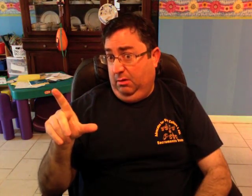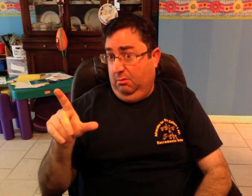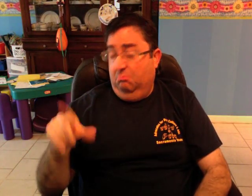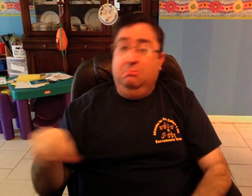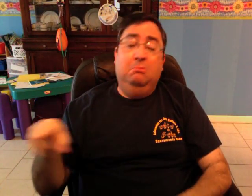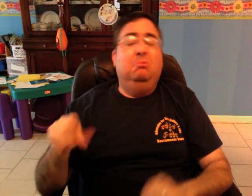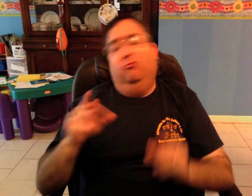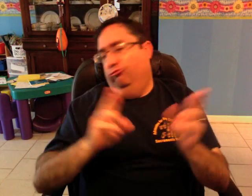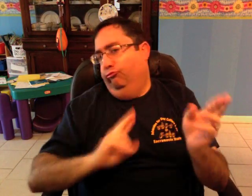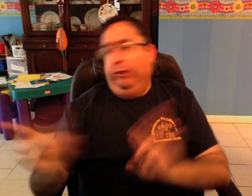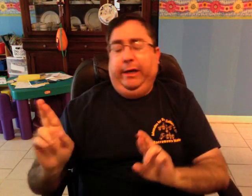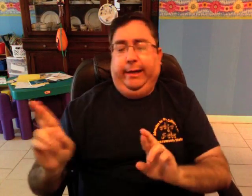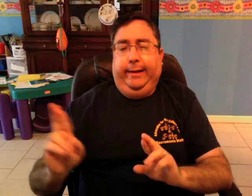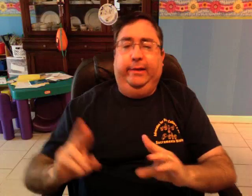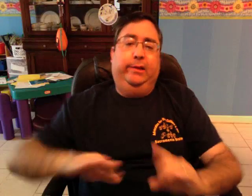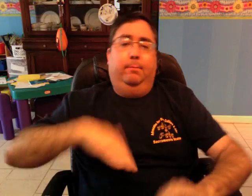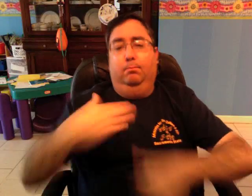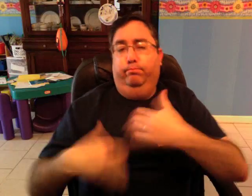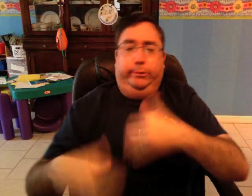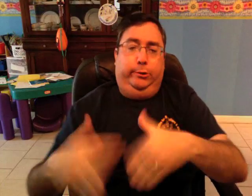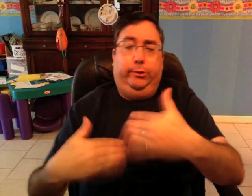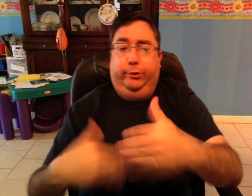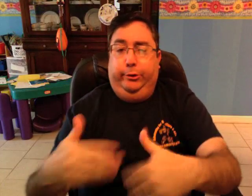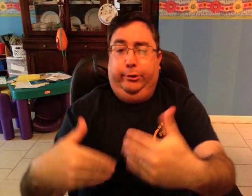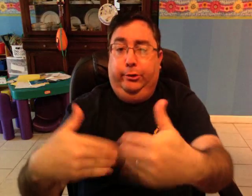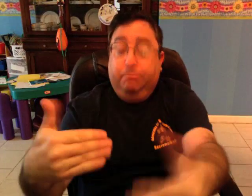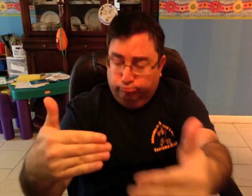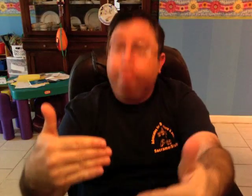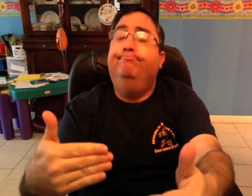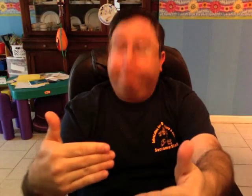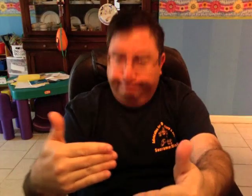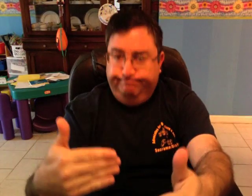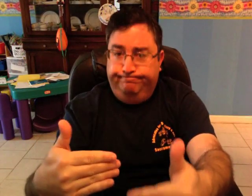They're ready to go from their first day of school.